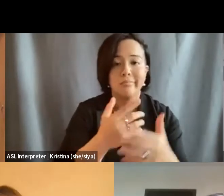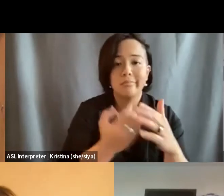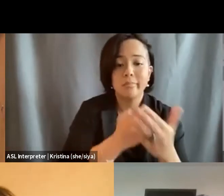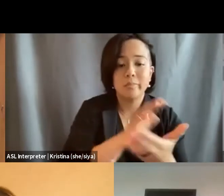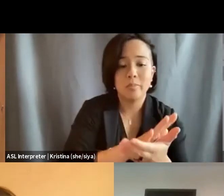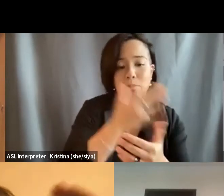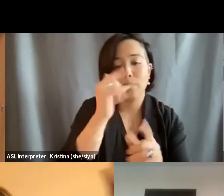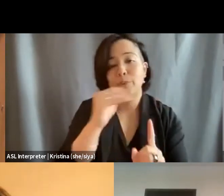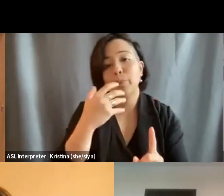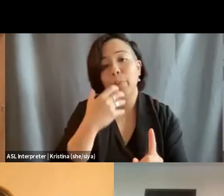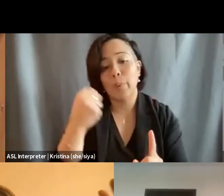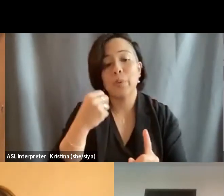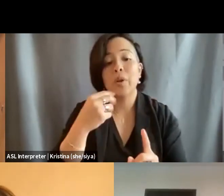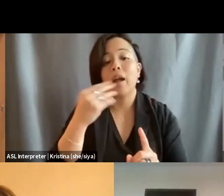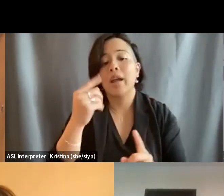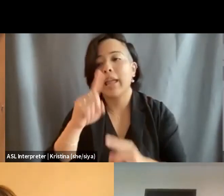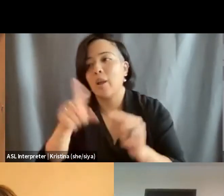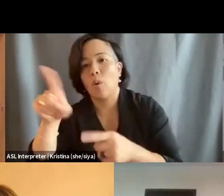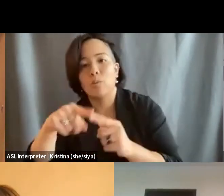levels.